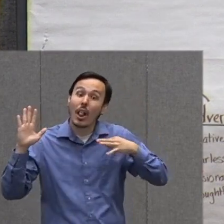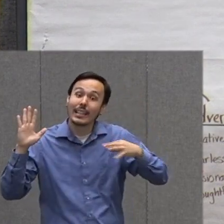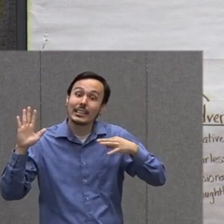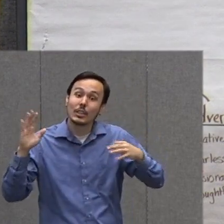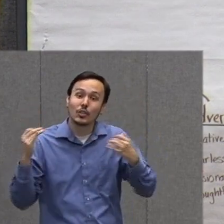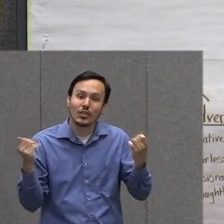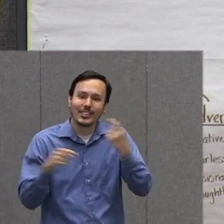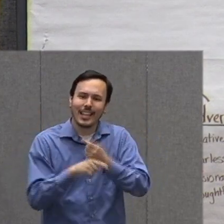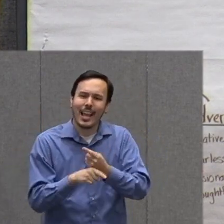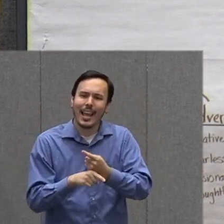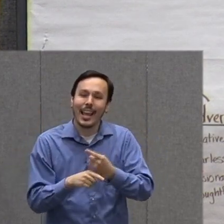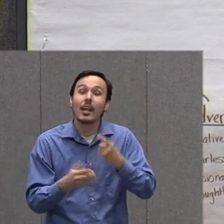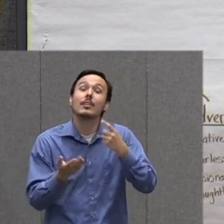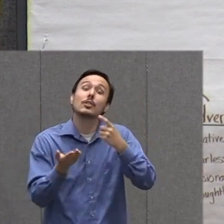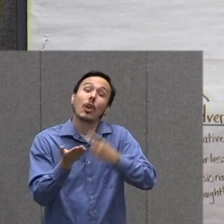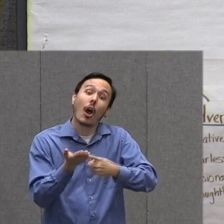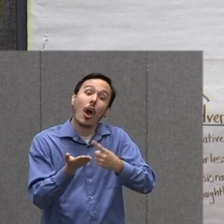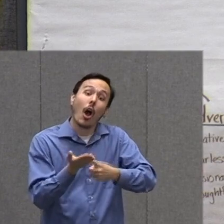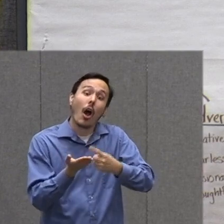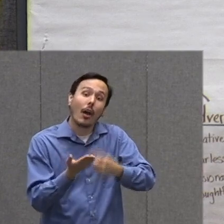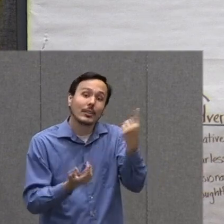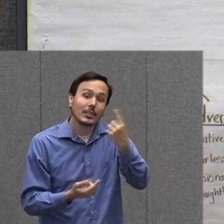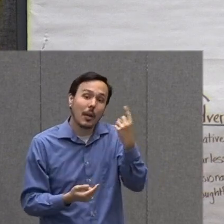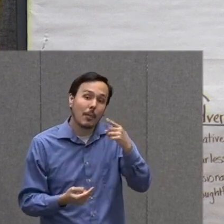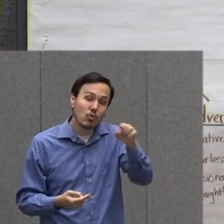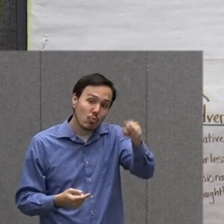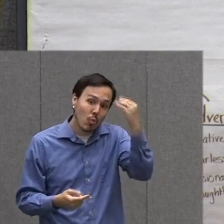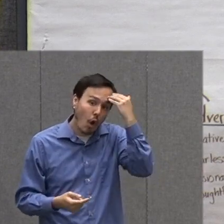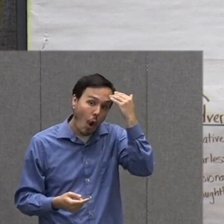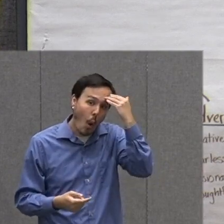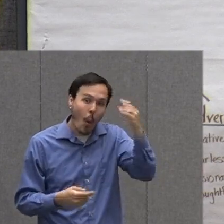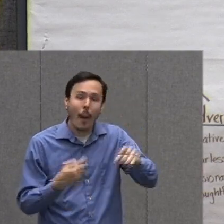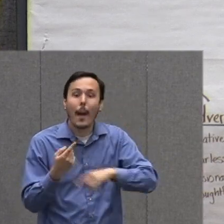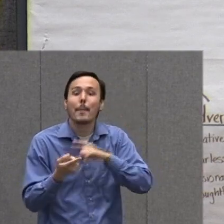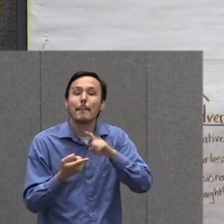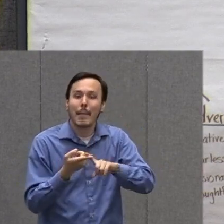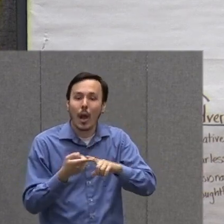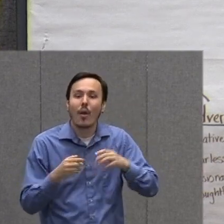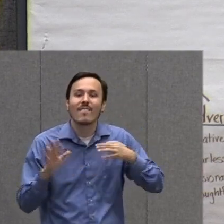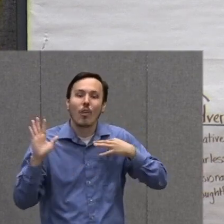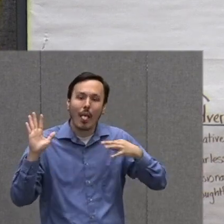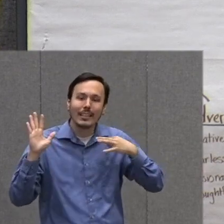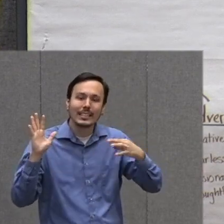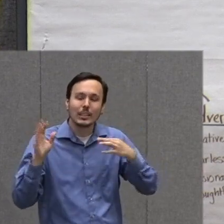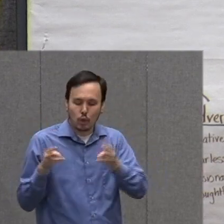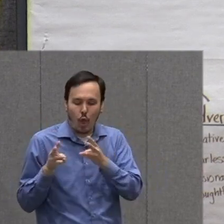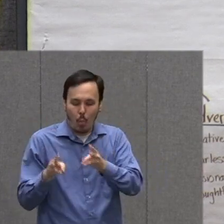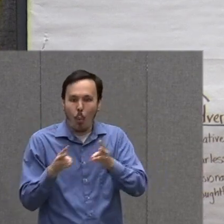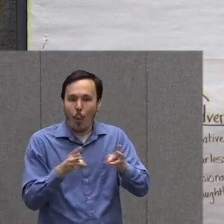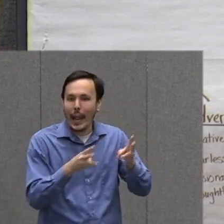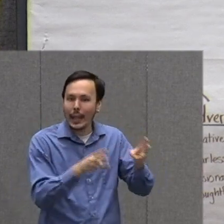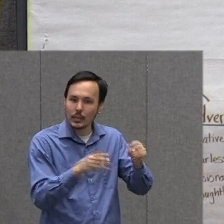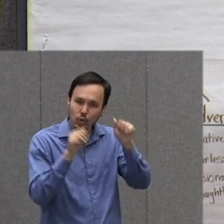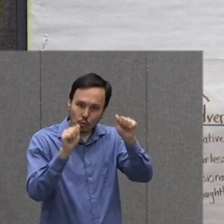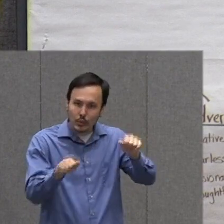Talk to somebody you know at home about volunteers and ways that you could even give back in your community.